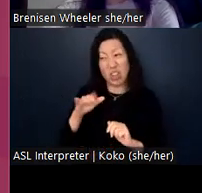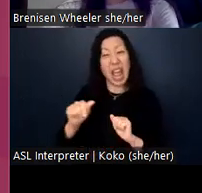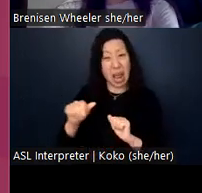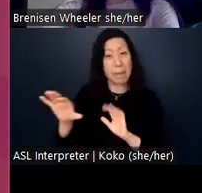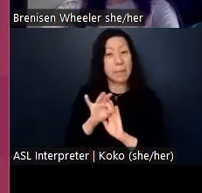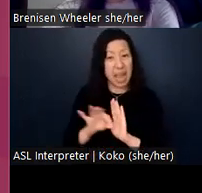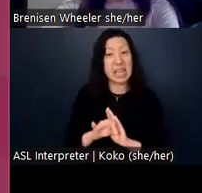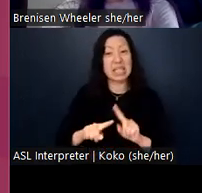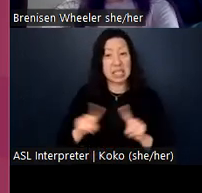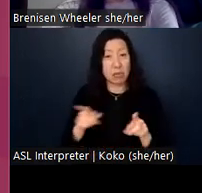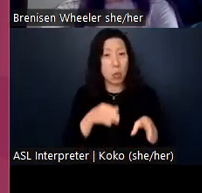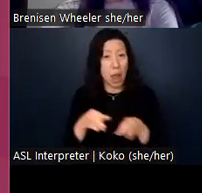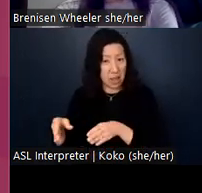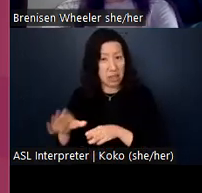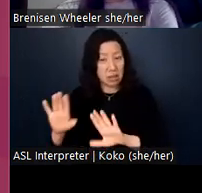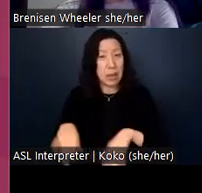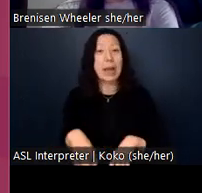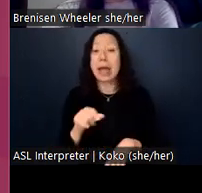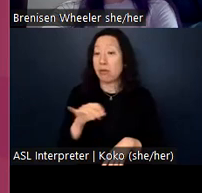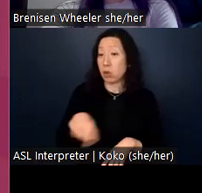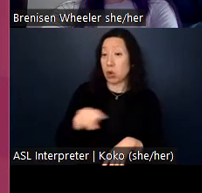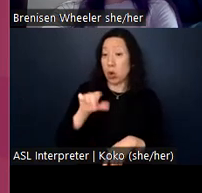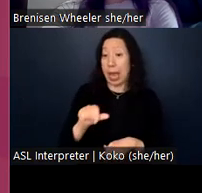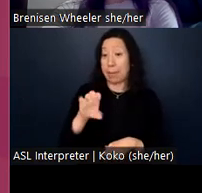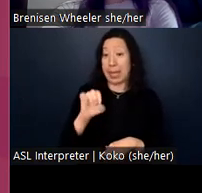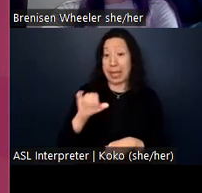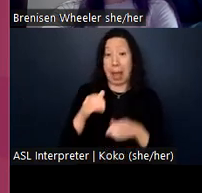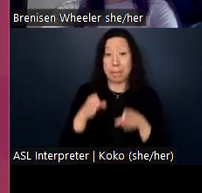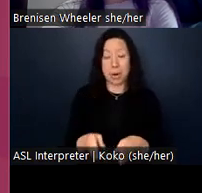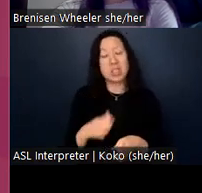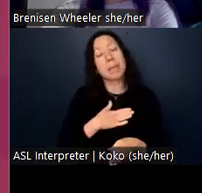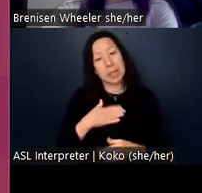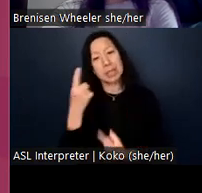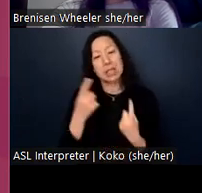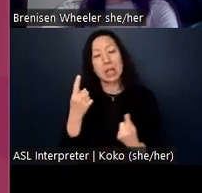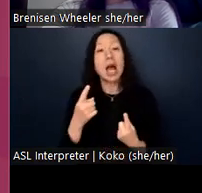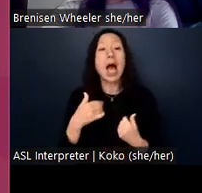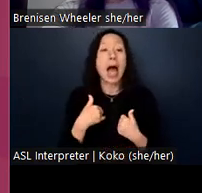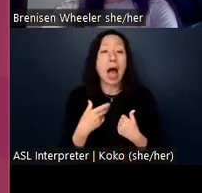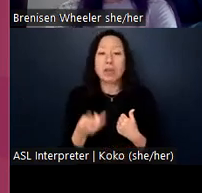screen again for more of those quizzes. 13:29:57 That can be used as tools. The Empire